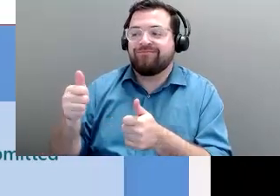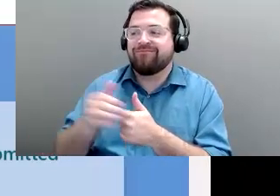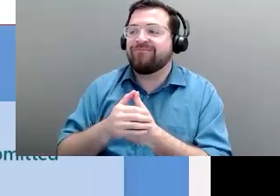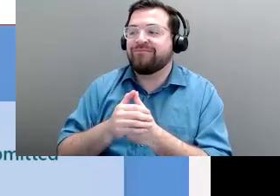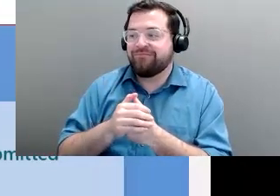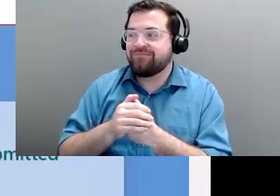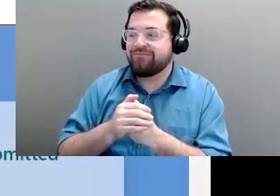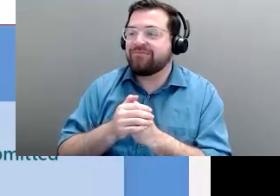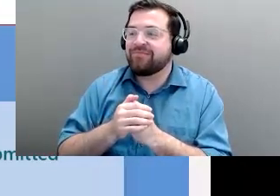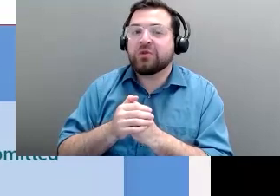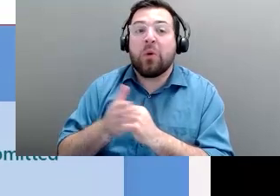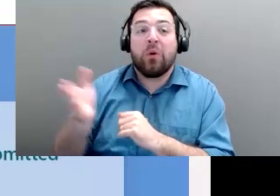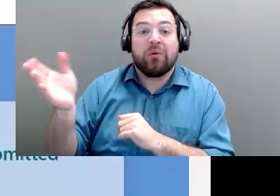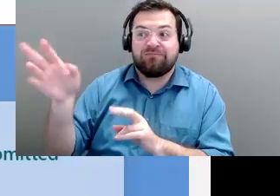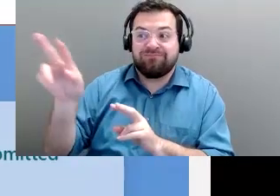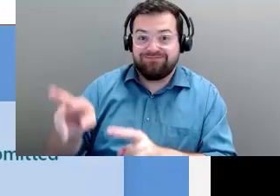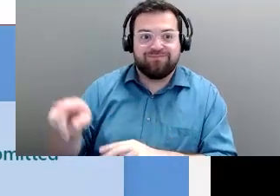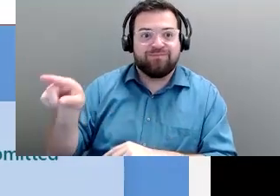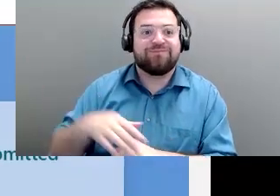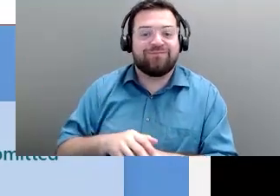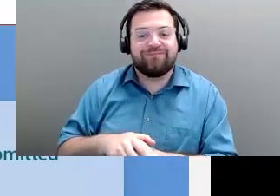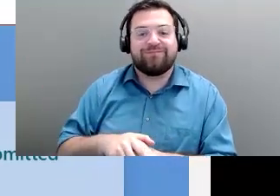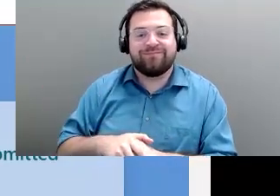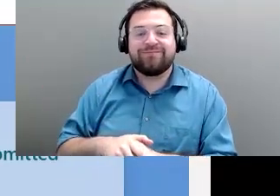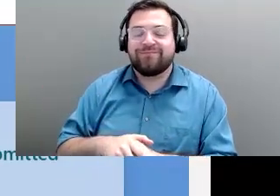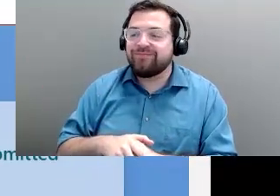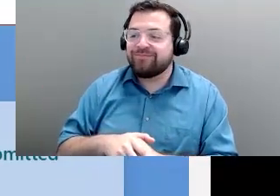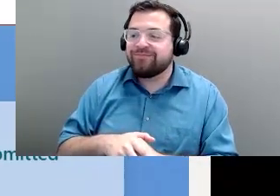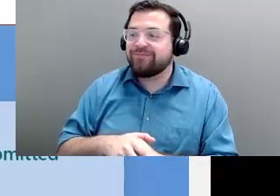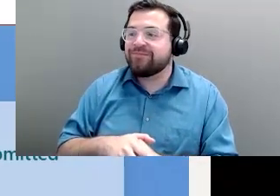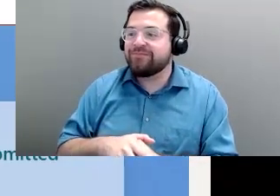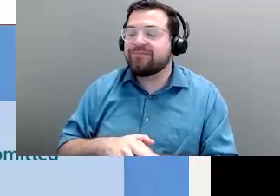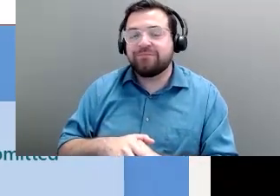So it looks like, most people thought,